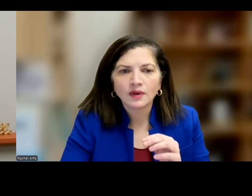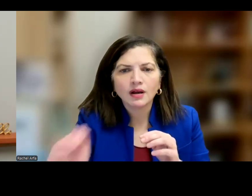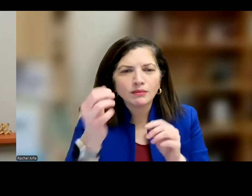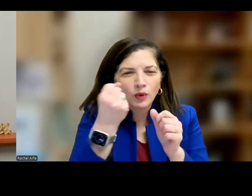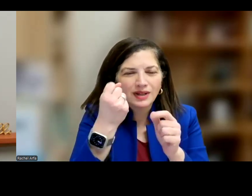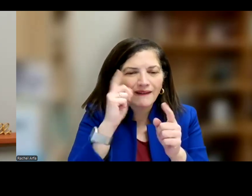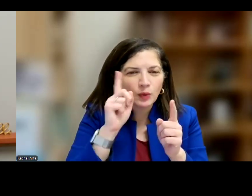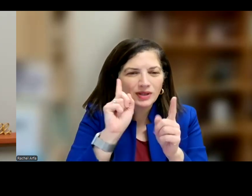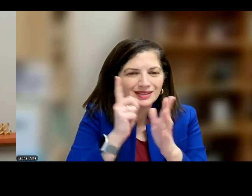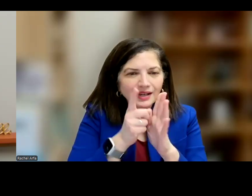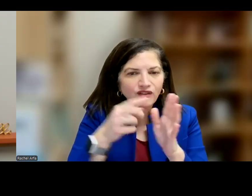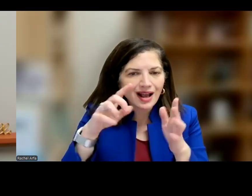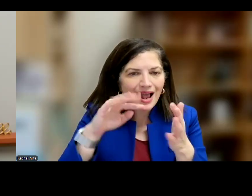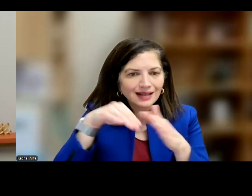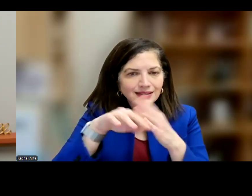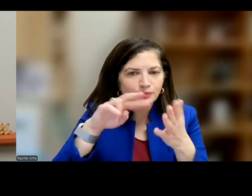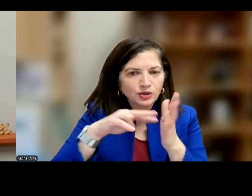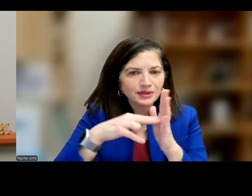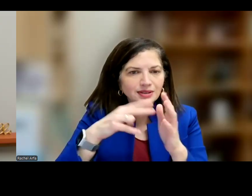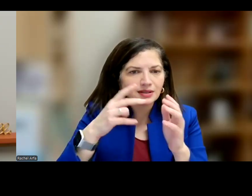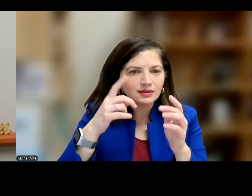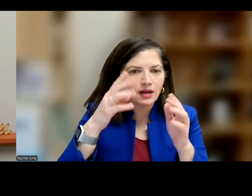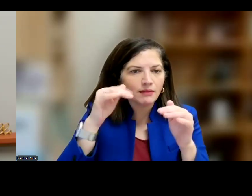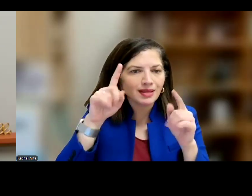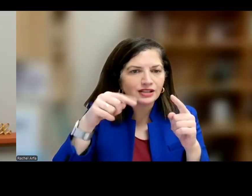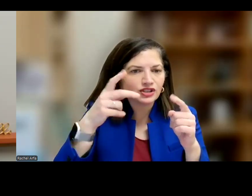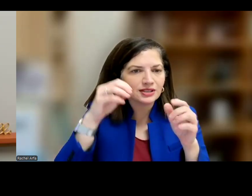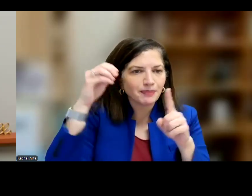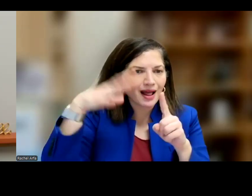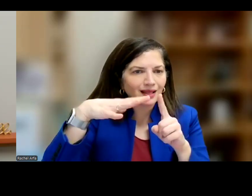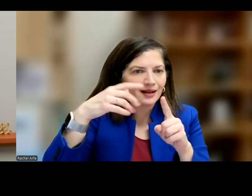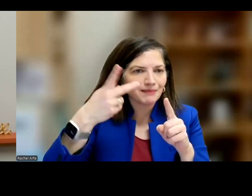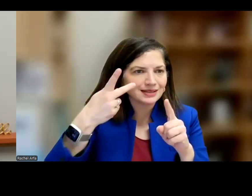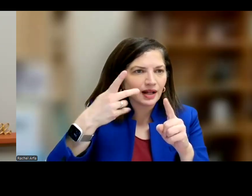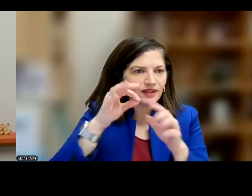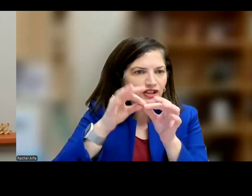13:03:28 One second, I 13:03:33 want to ensure that the